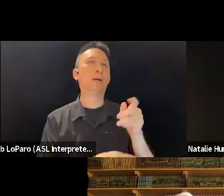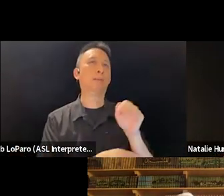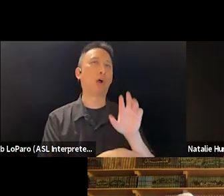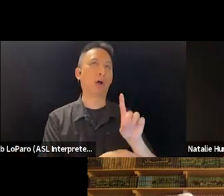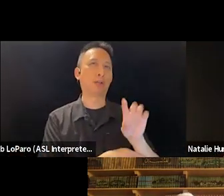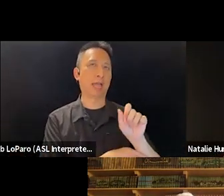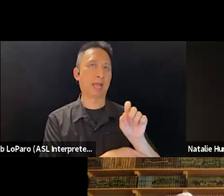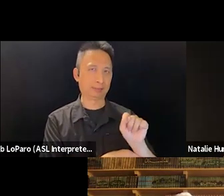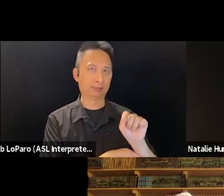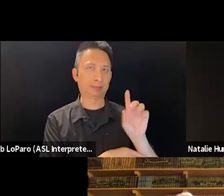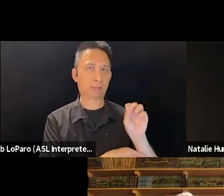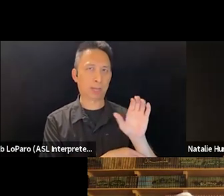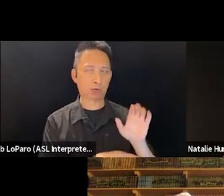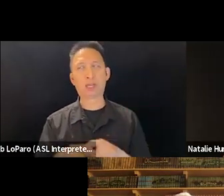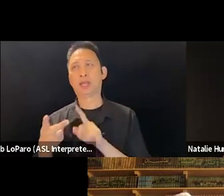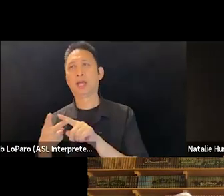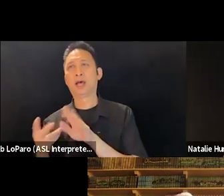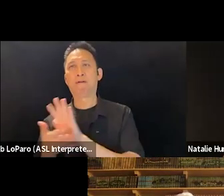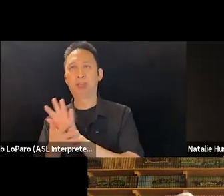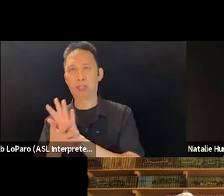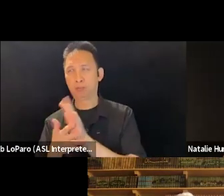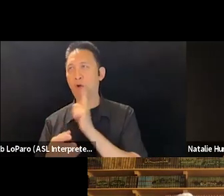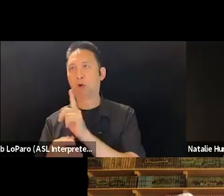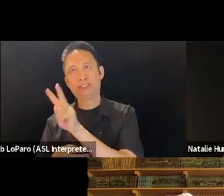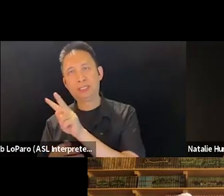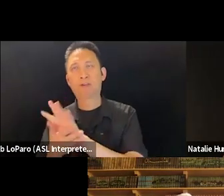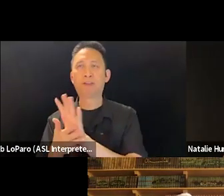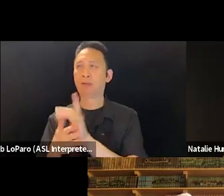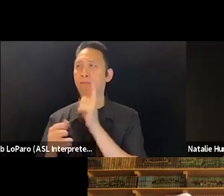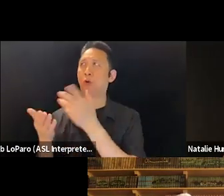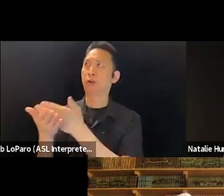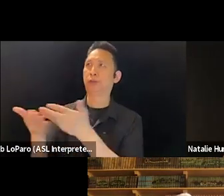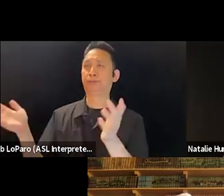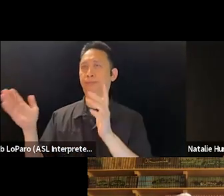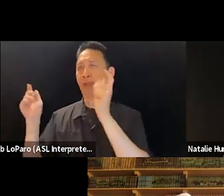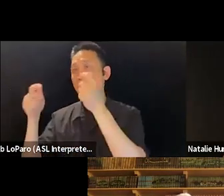that you wanna put on TV or a film that you wanna do, for example, a festival run with.